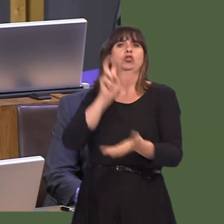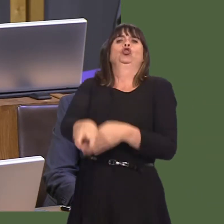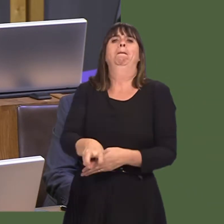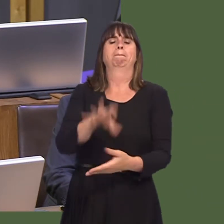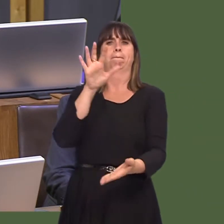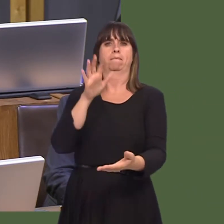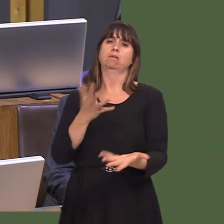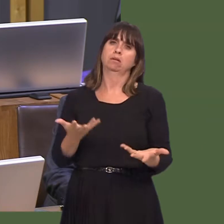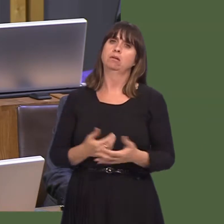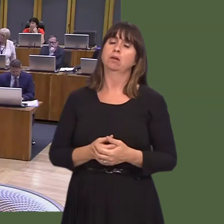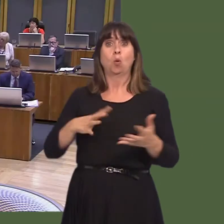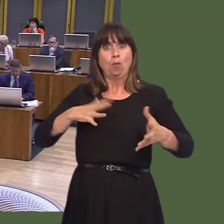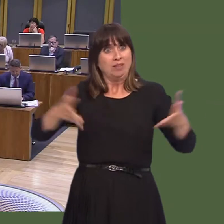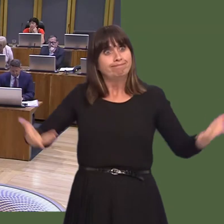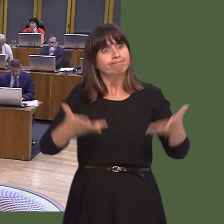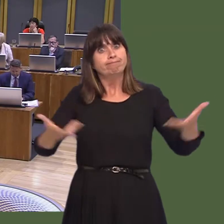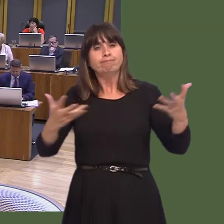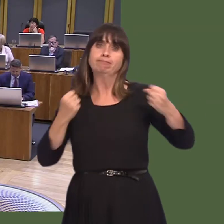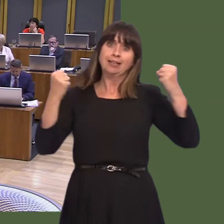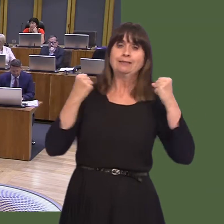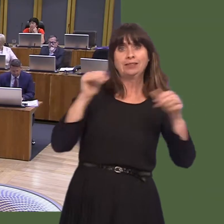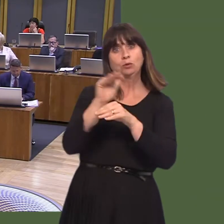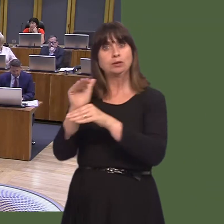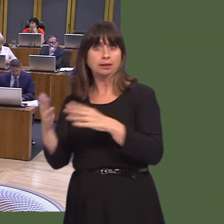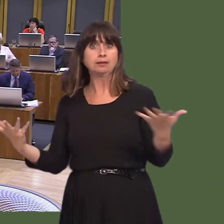Carwyn Jones AM: Well, that will be a matter for Swansea council, but we do expect, of